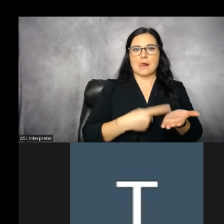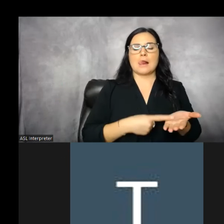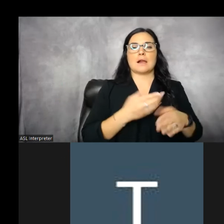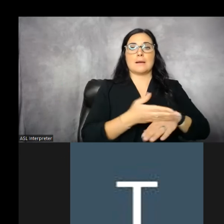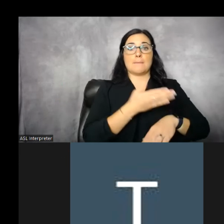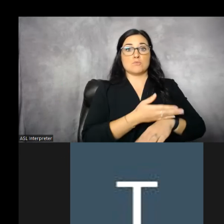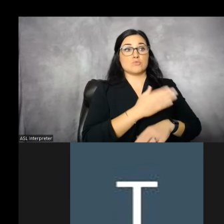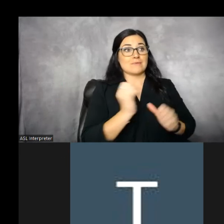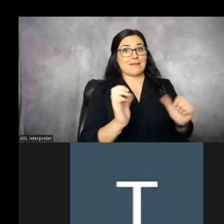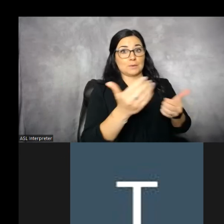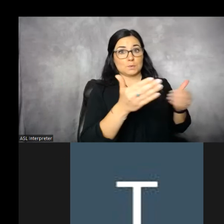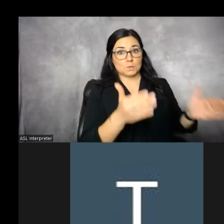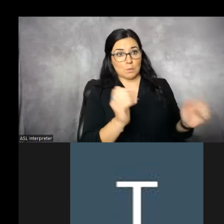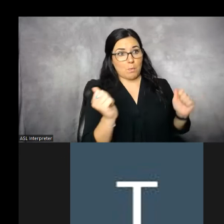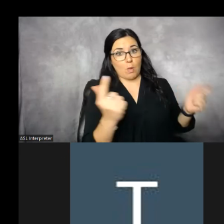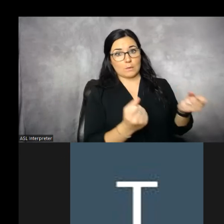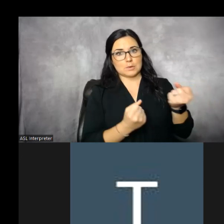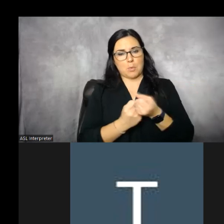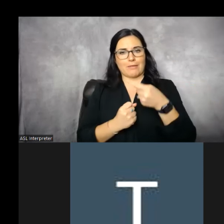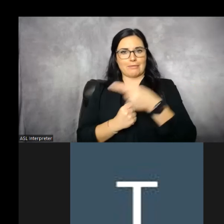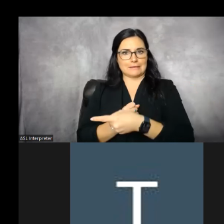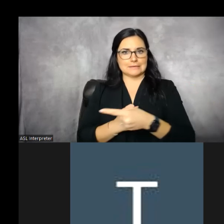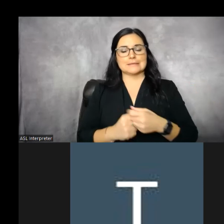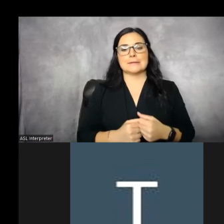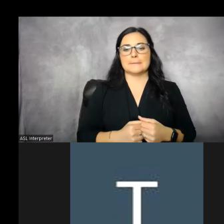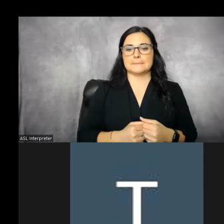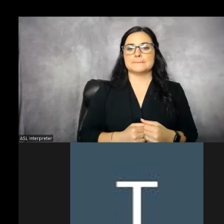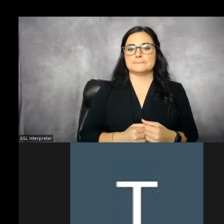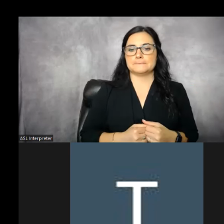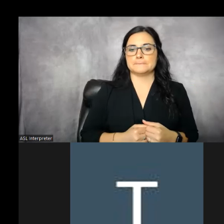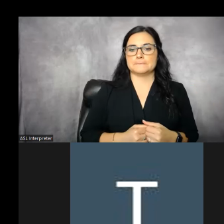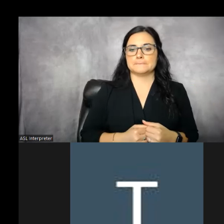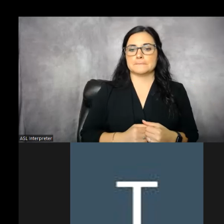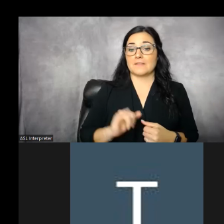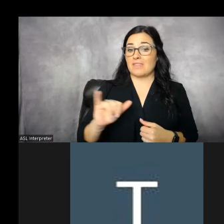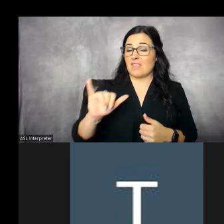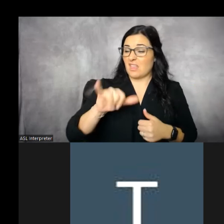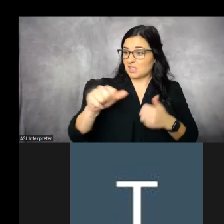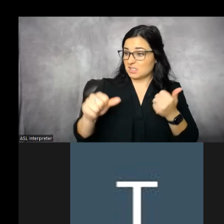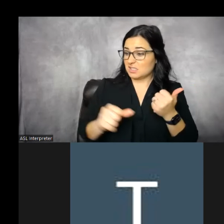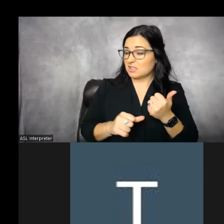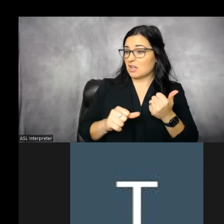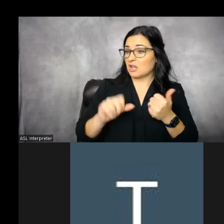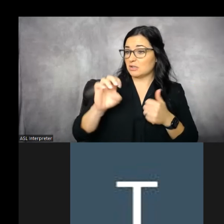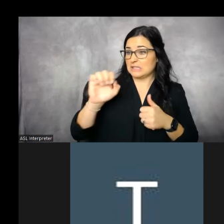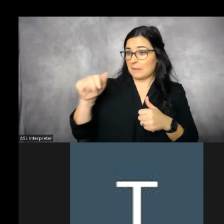of classrooms to all support this. So, that would fall under something other than the EEAAP.